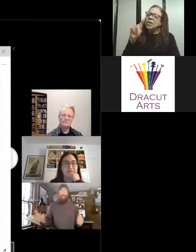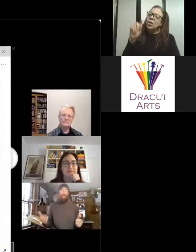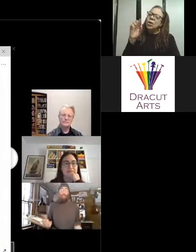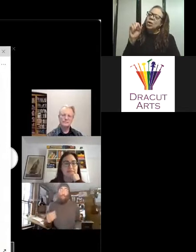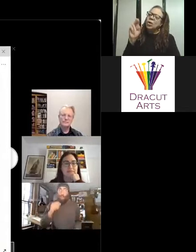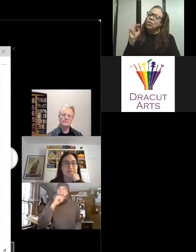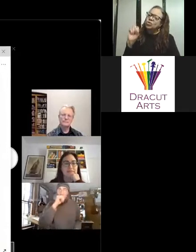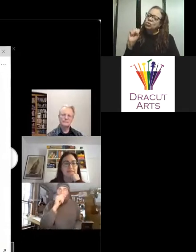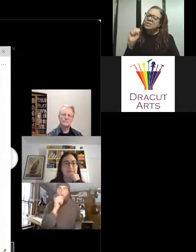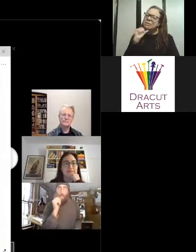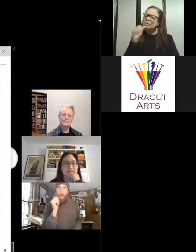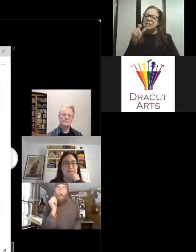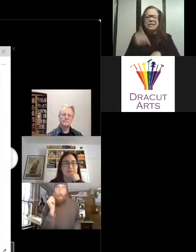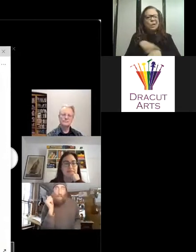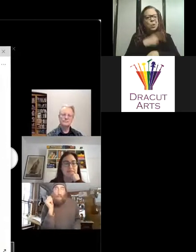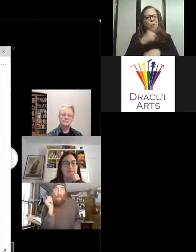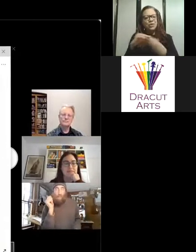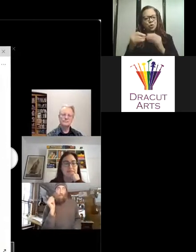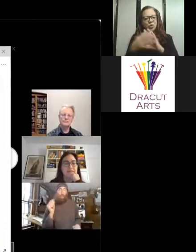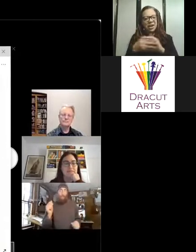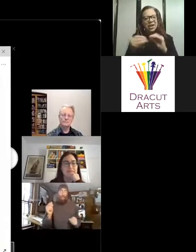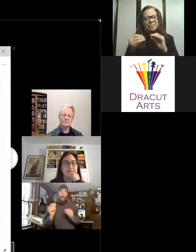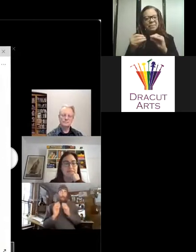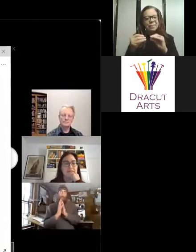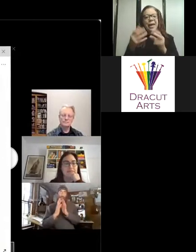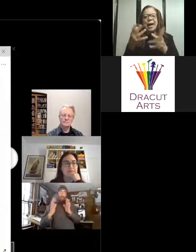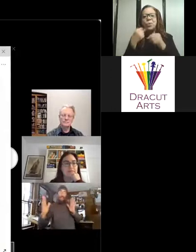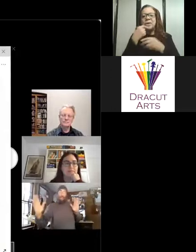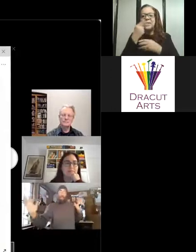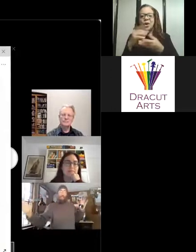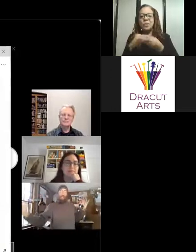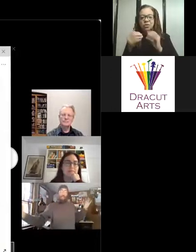long story, I want to tell this story, um, and give it some time to breathe